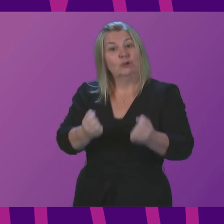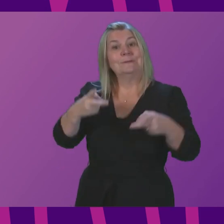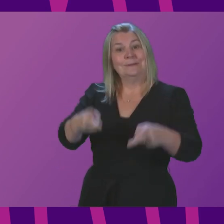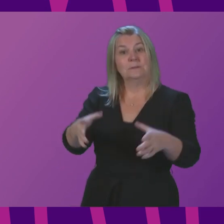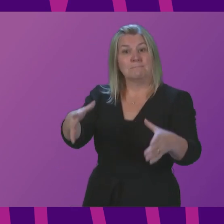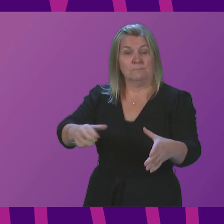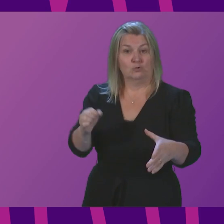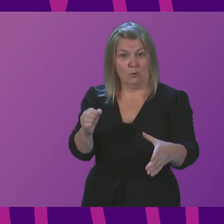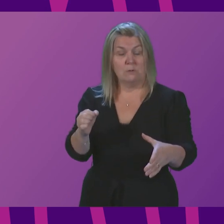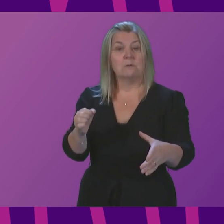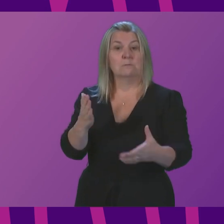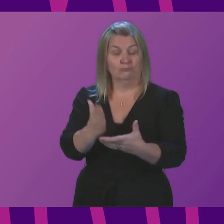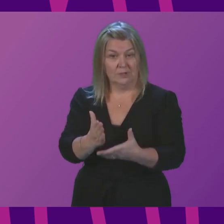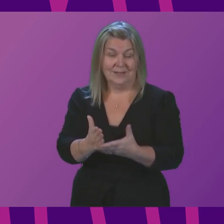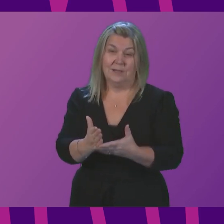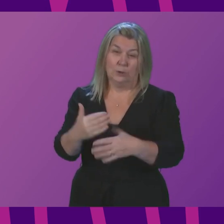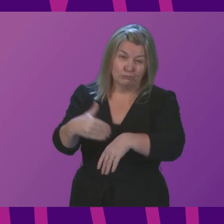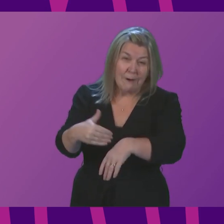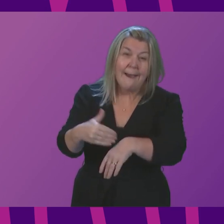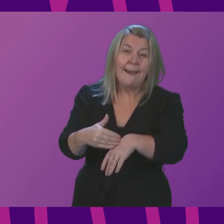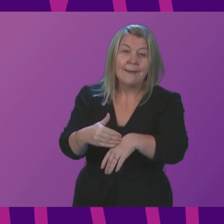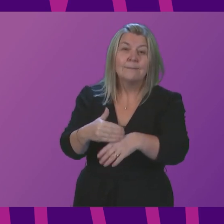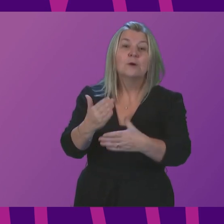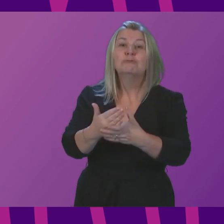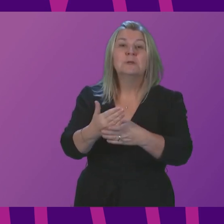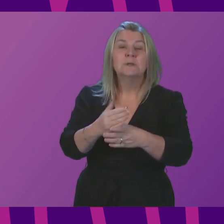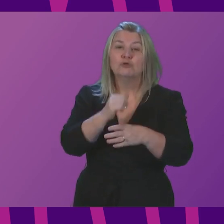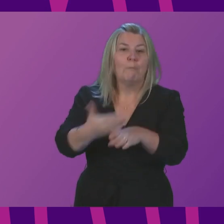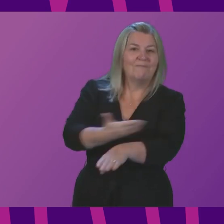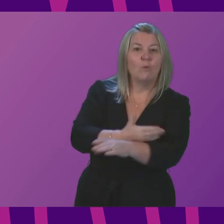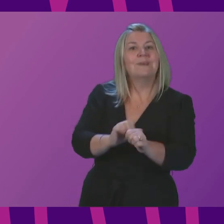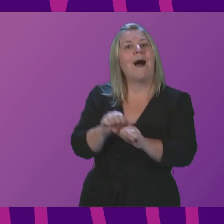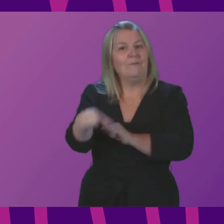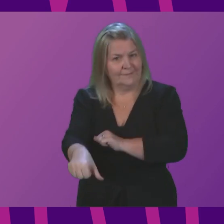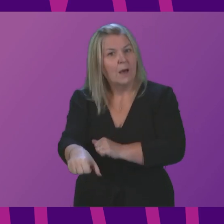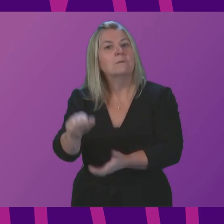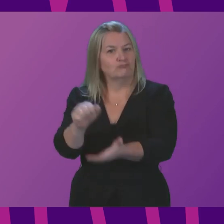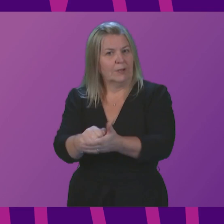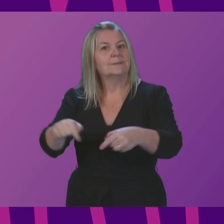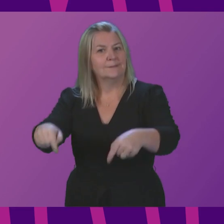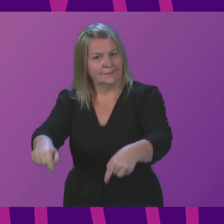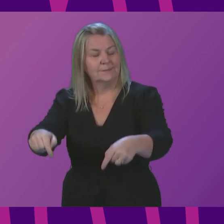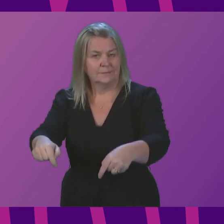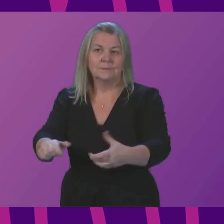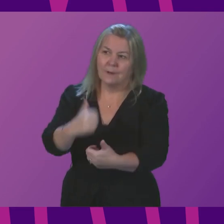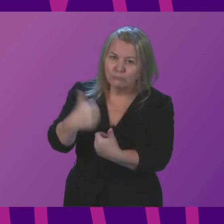responds to crimes after they have been committed, and it must do so appropriately and effectively.